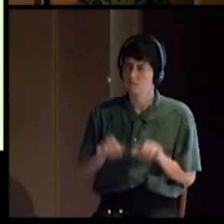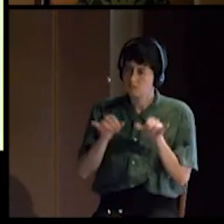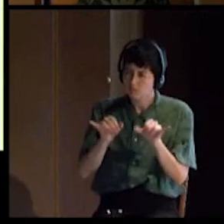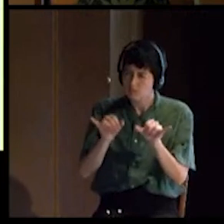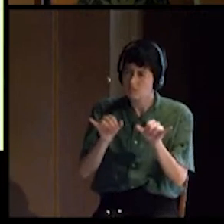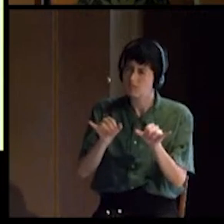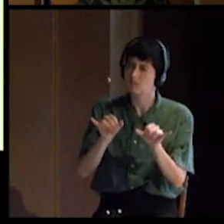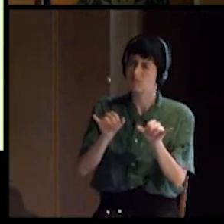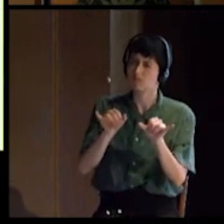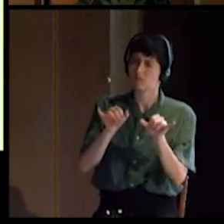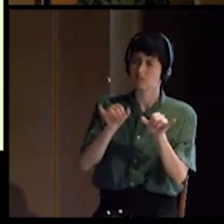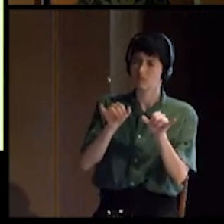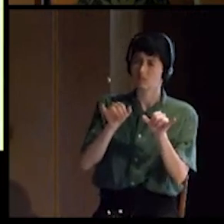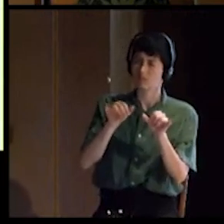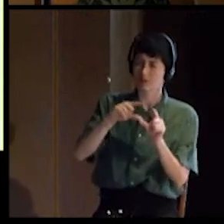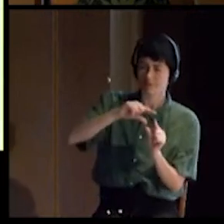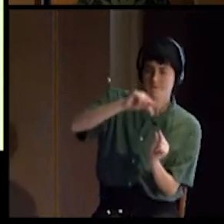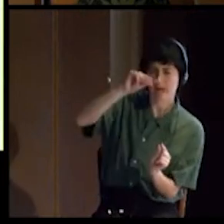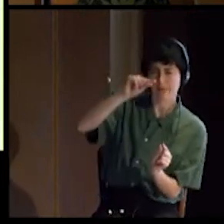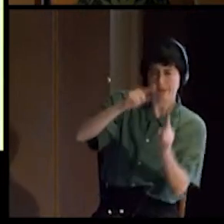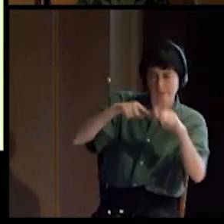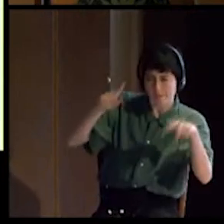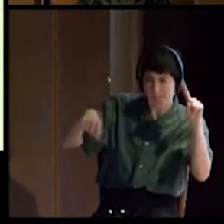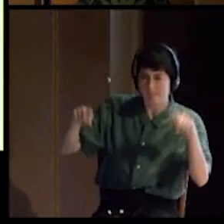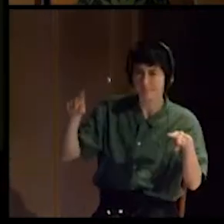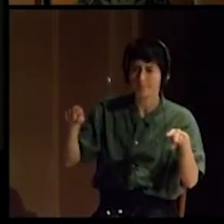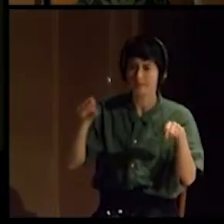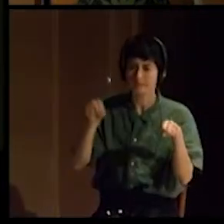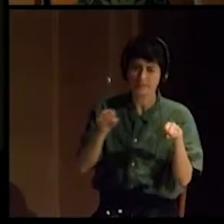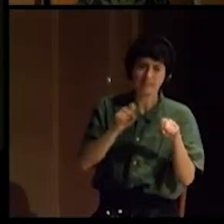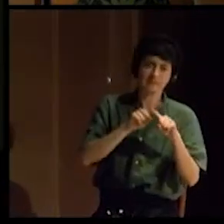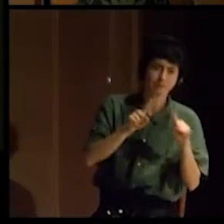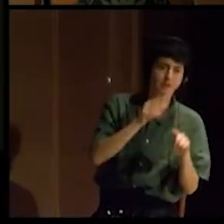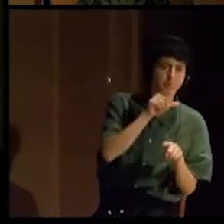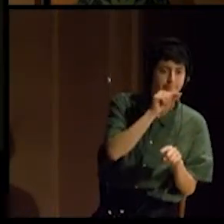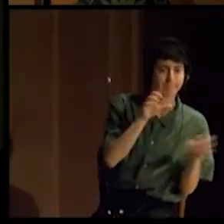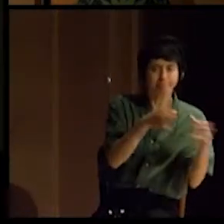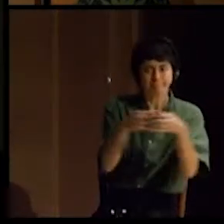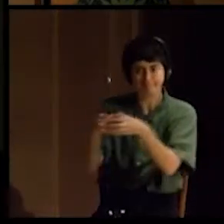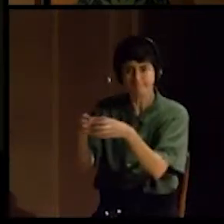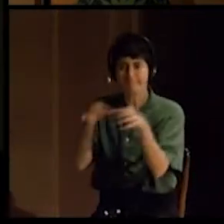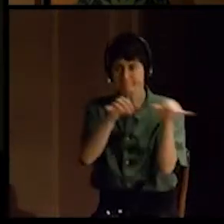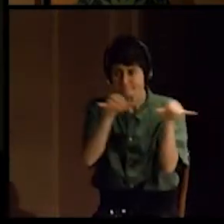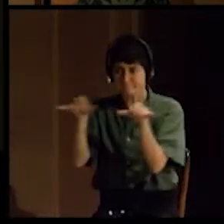but also happen within species. So the next time you see a bird